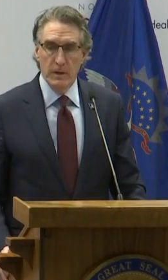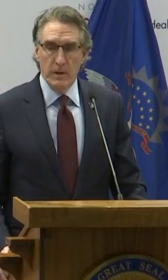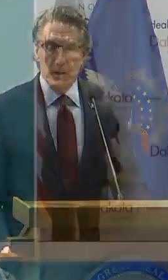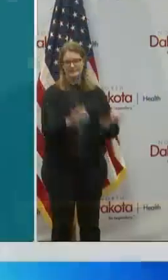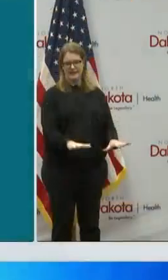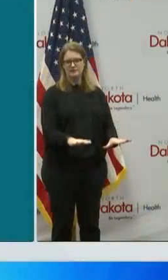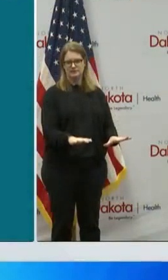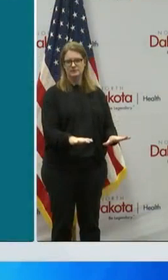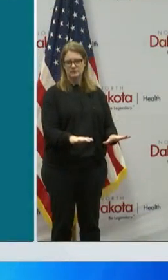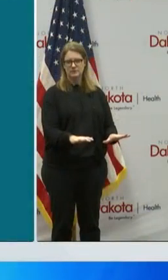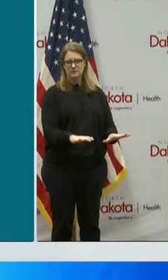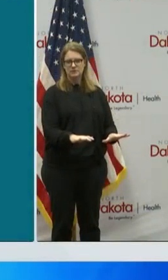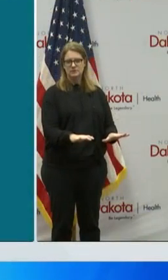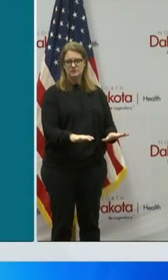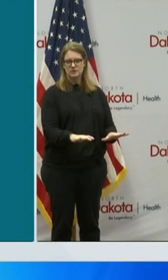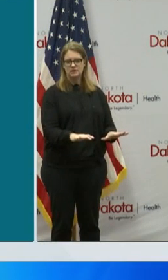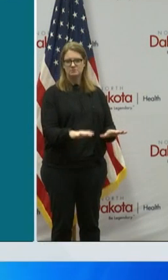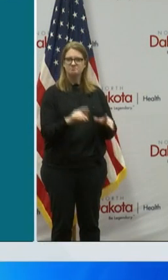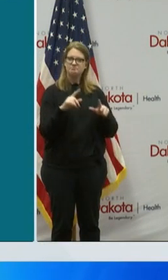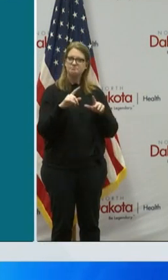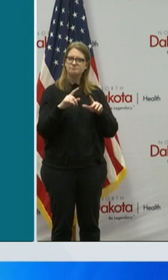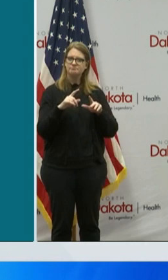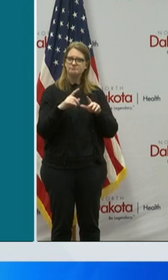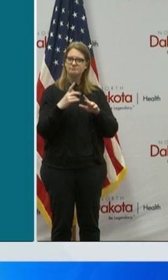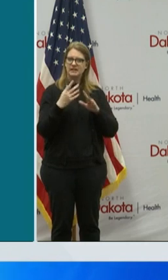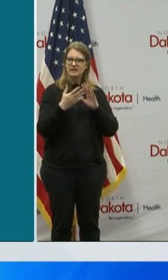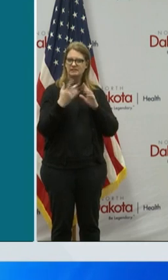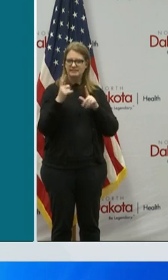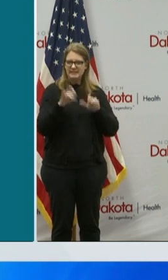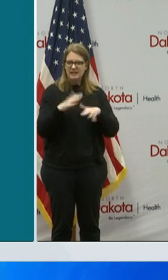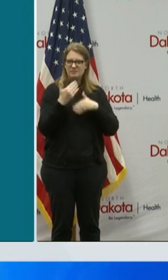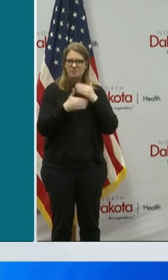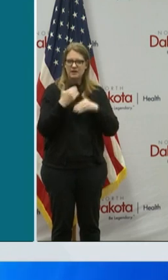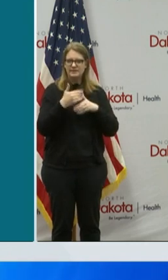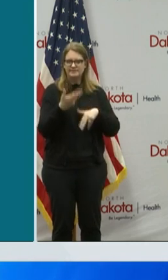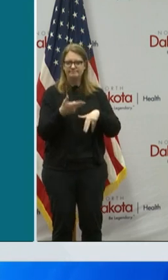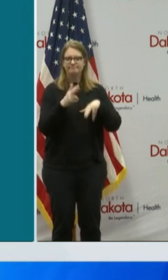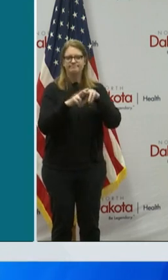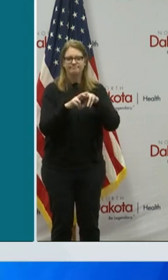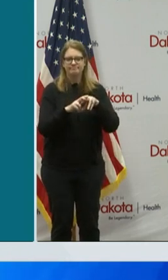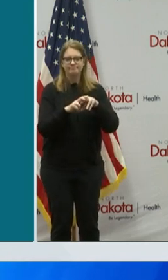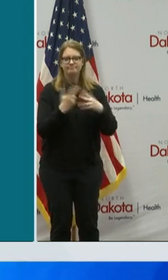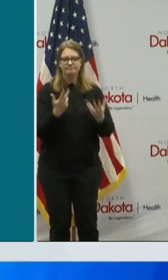32 ADDITIONAL POSITIVE CASES OUT OF 741 TESTS. A SLIGHT INCREASE IN THE